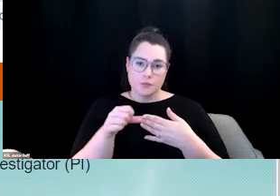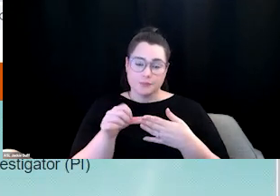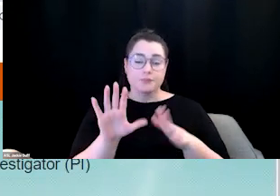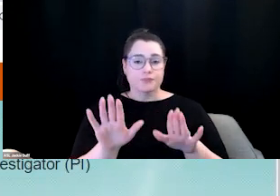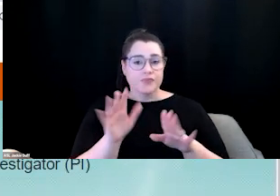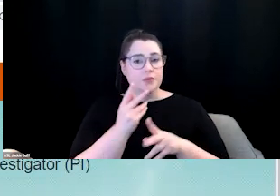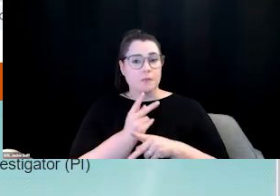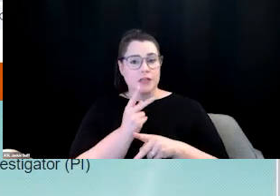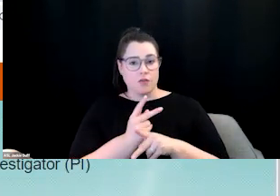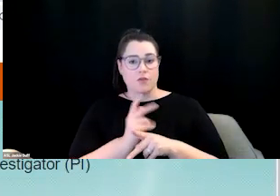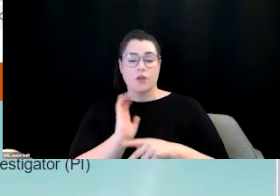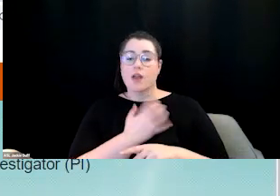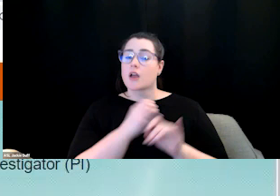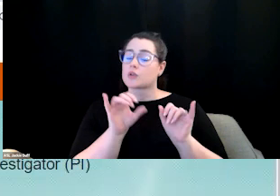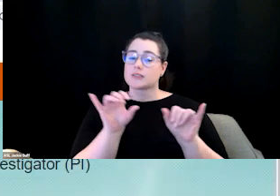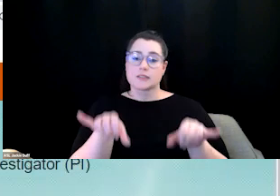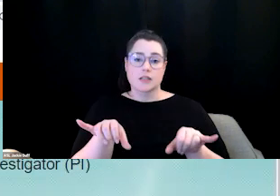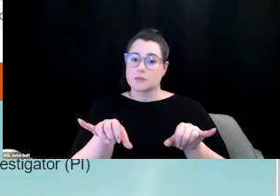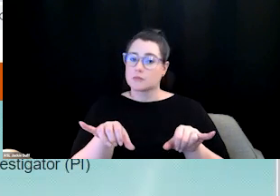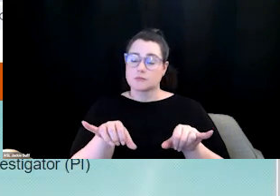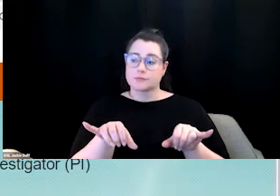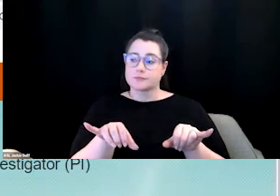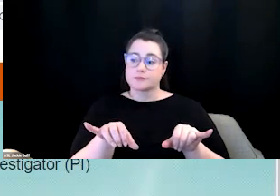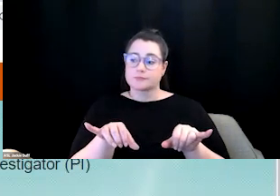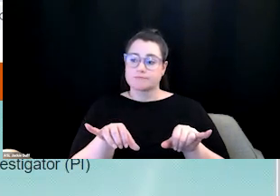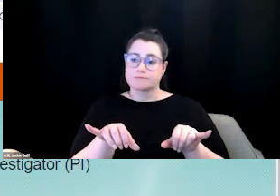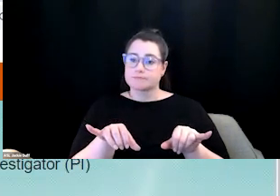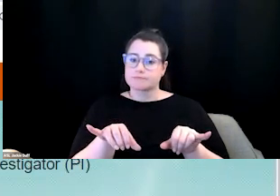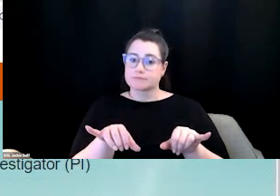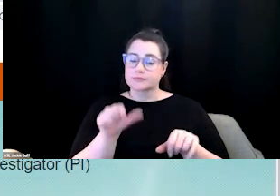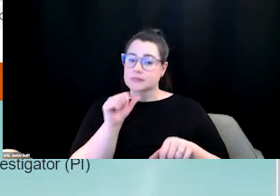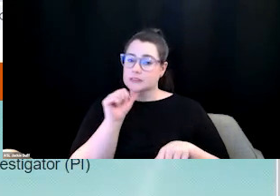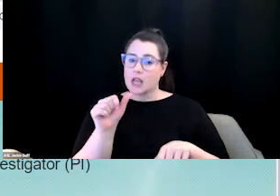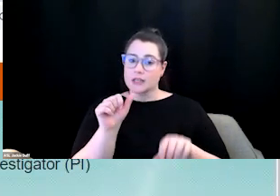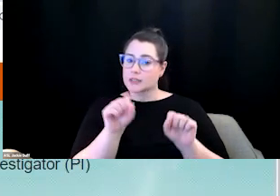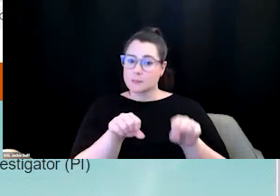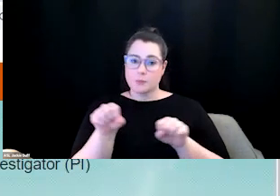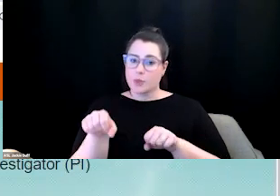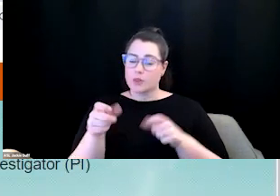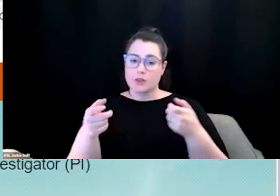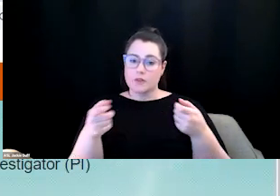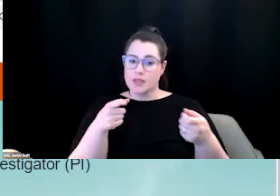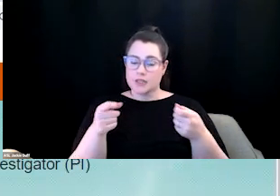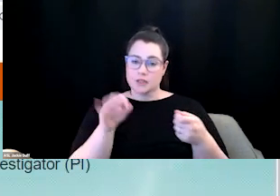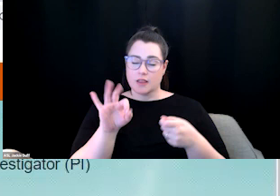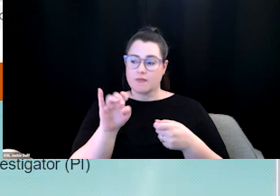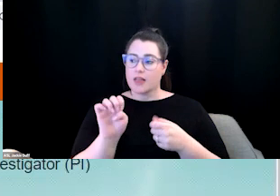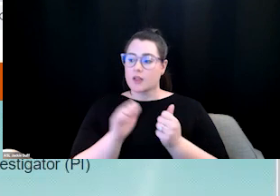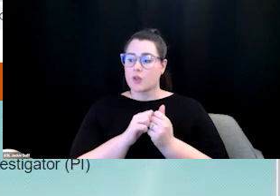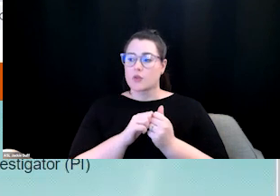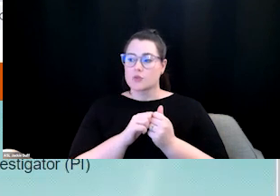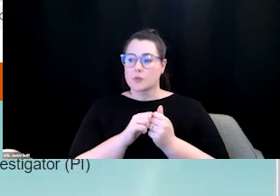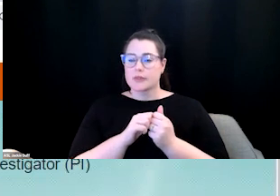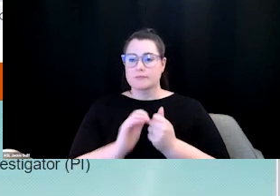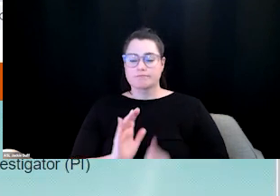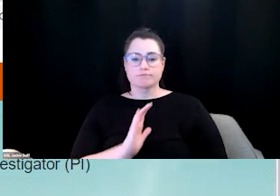Our system is not -- is not capable of handling files with this type of specialness to it.